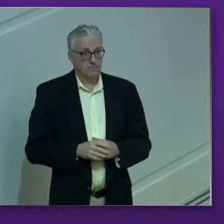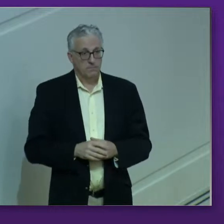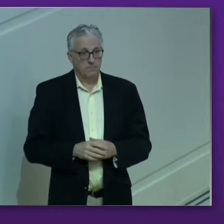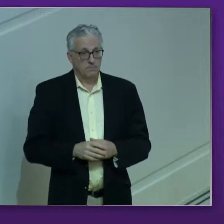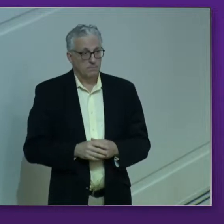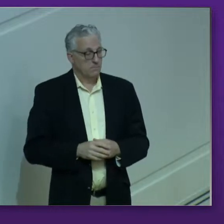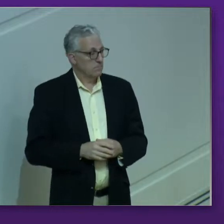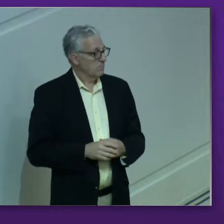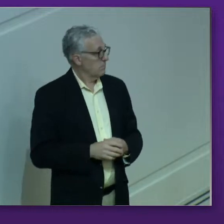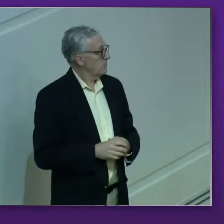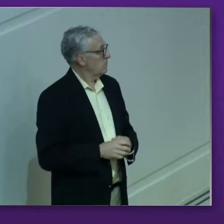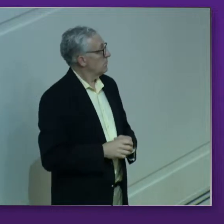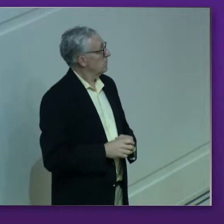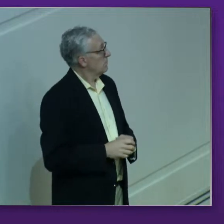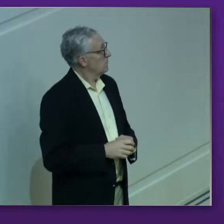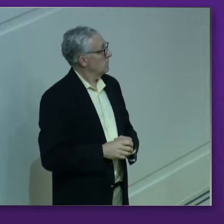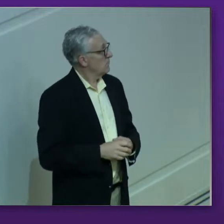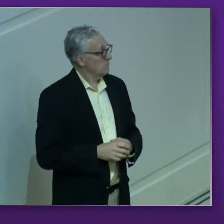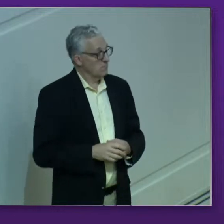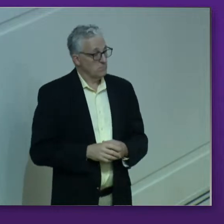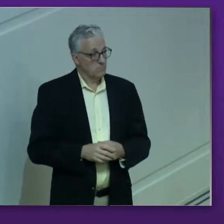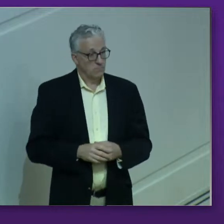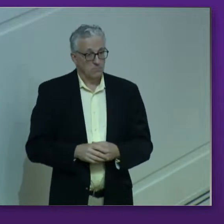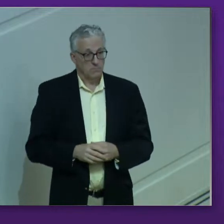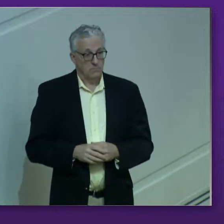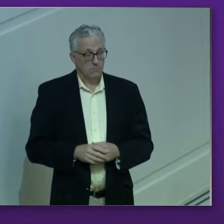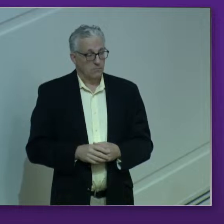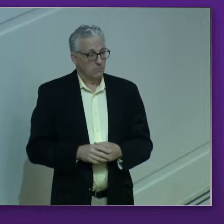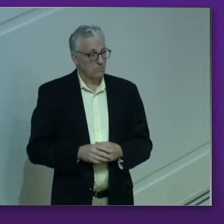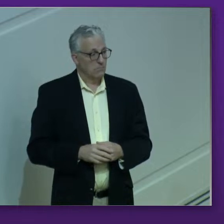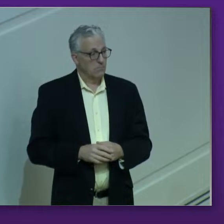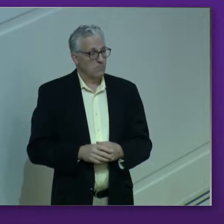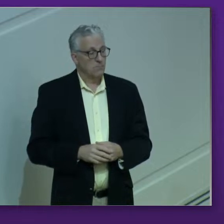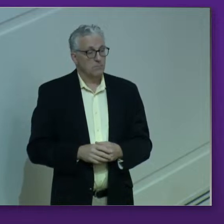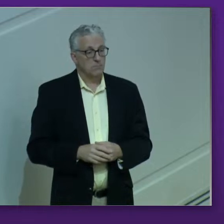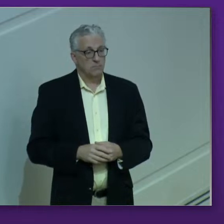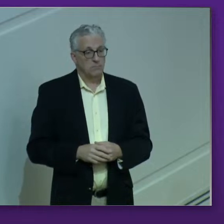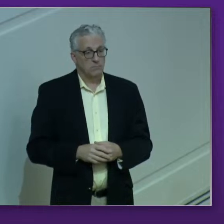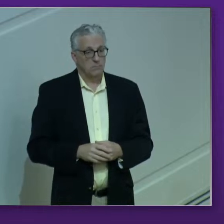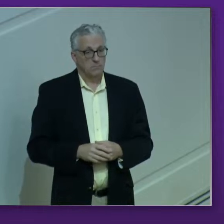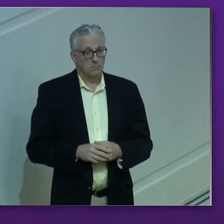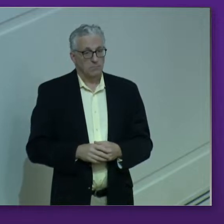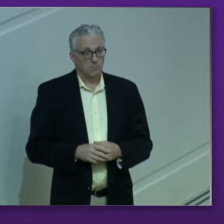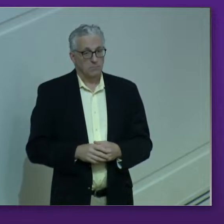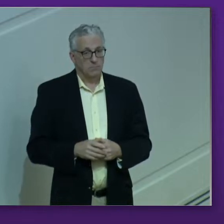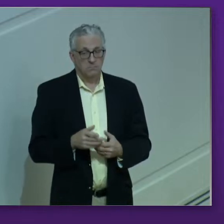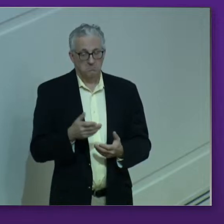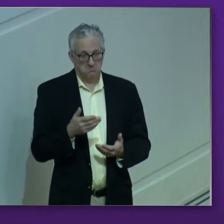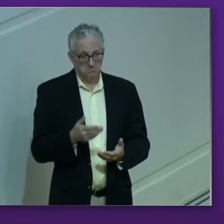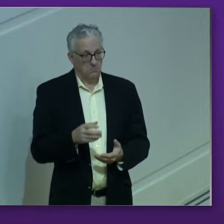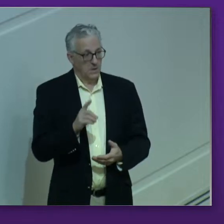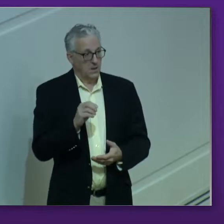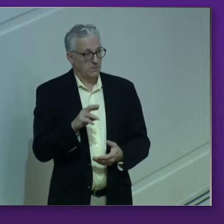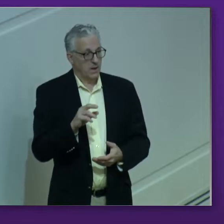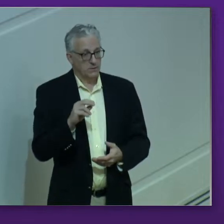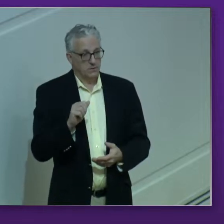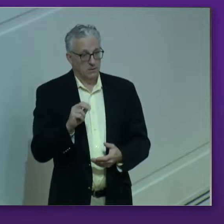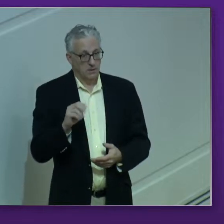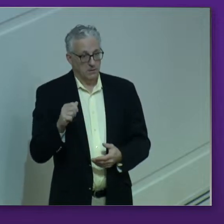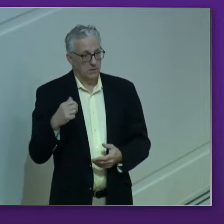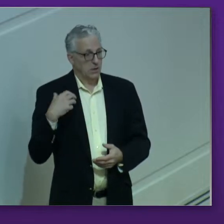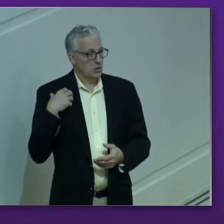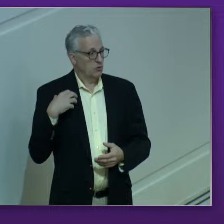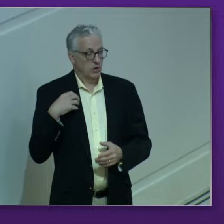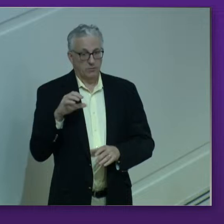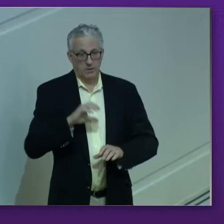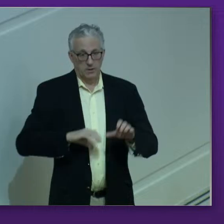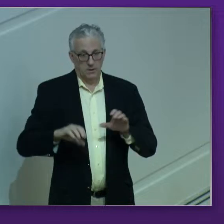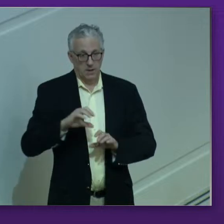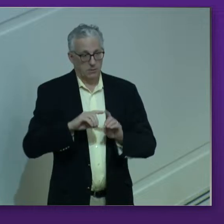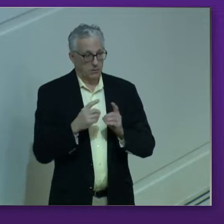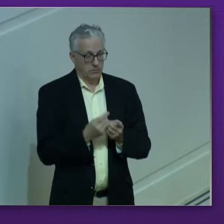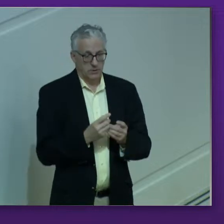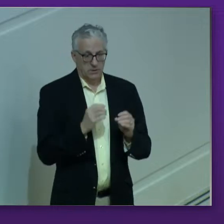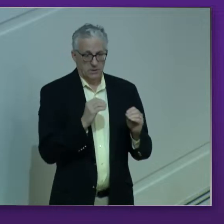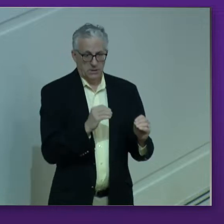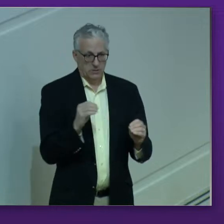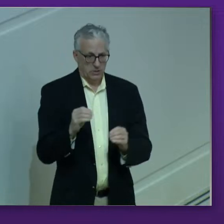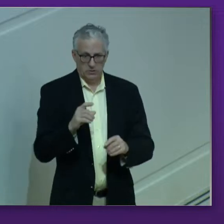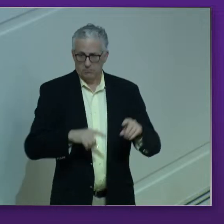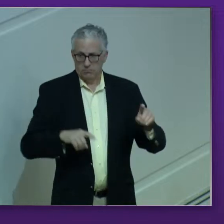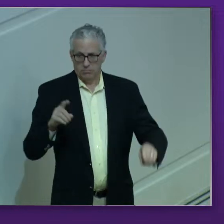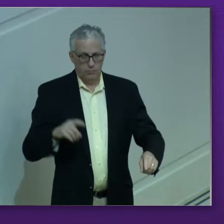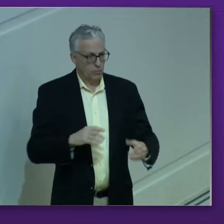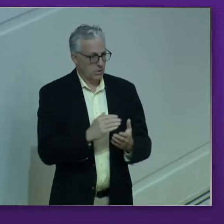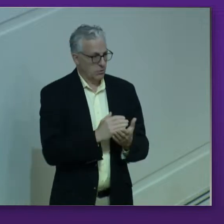[LISTING NAMES] .